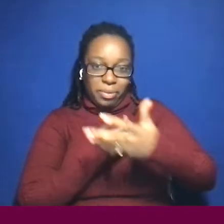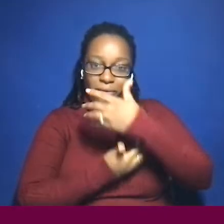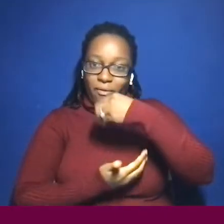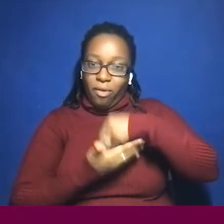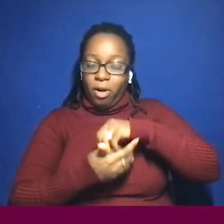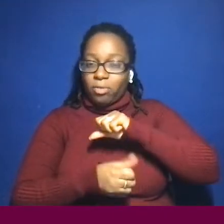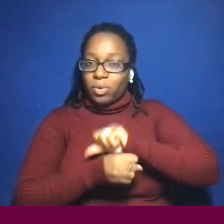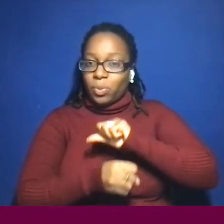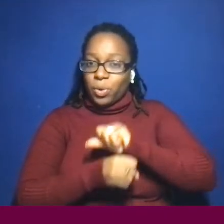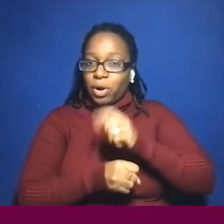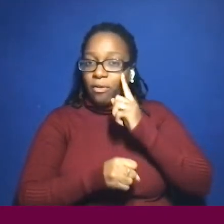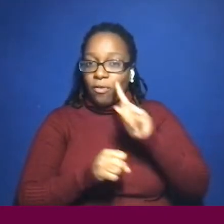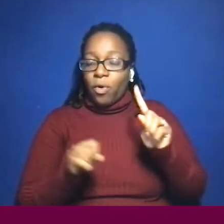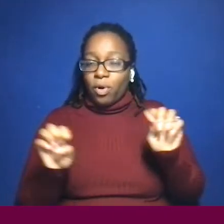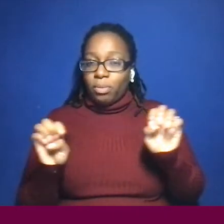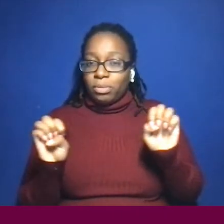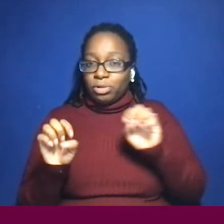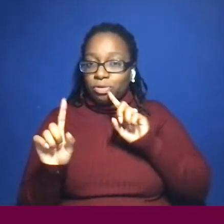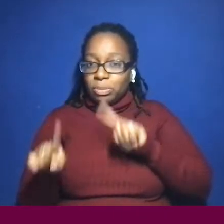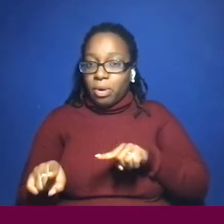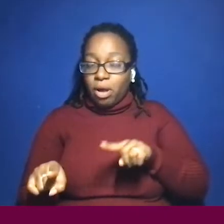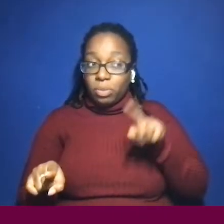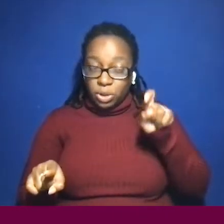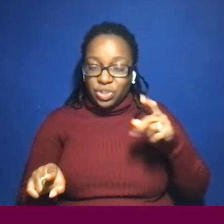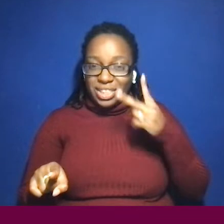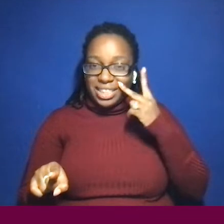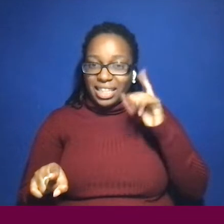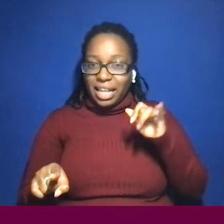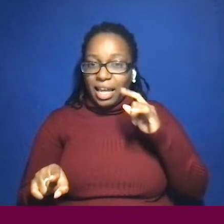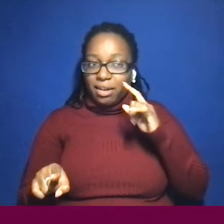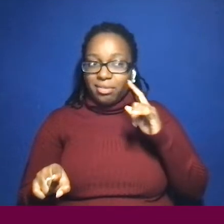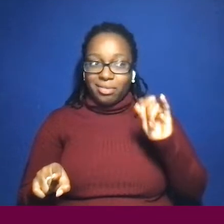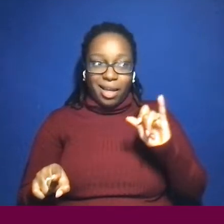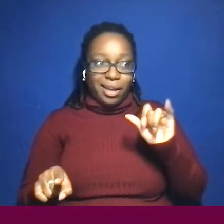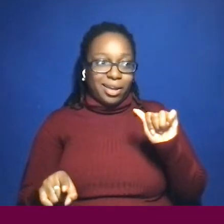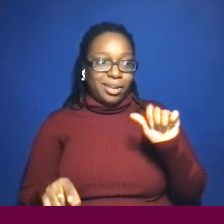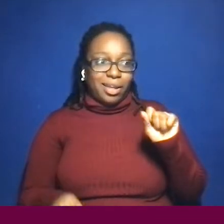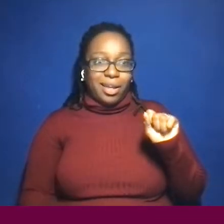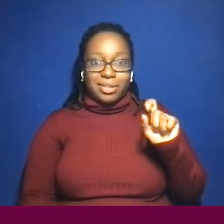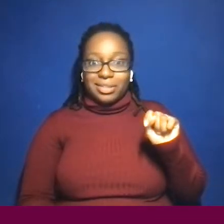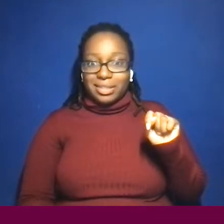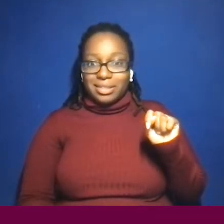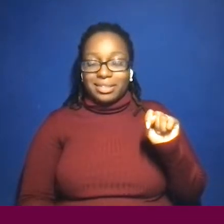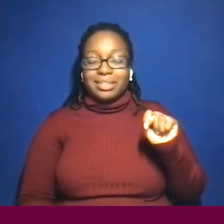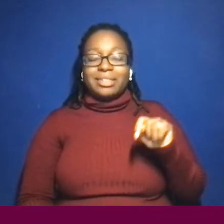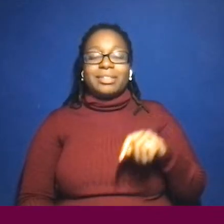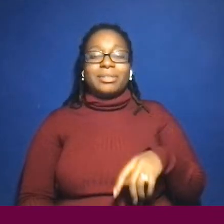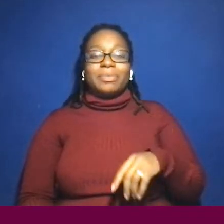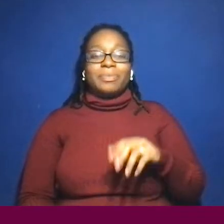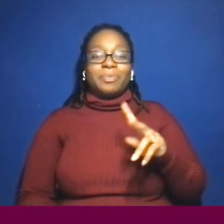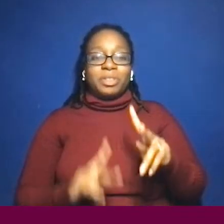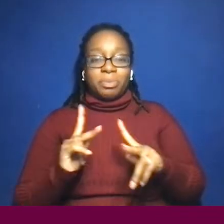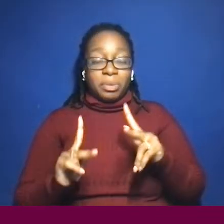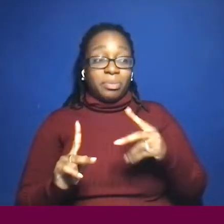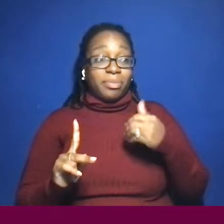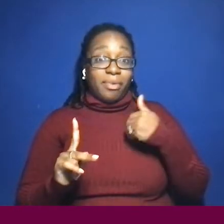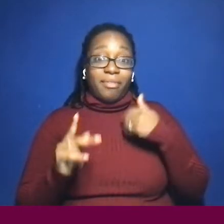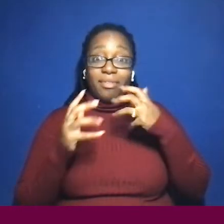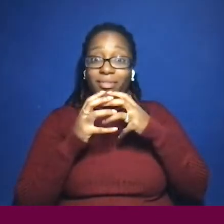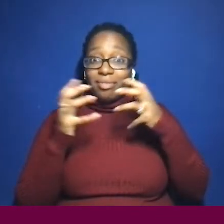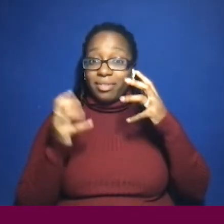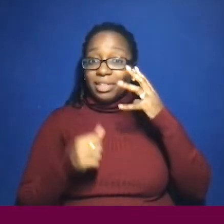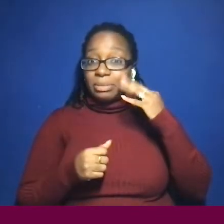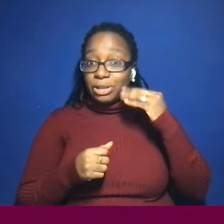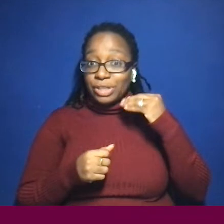be seen as an asset and that the individuals who have a lot of experience with adaptations.